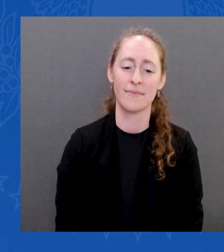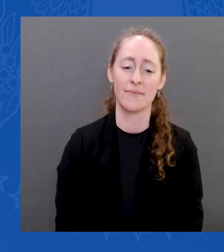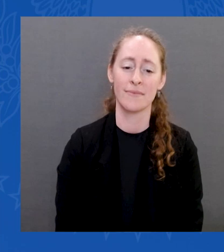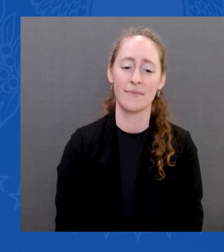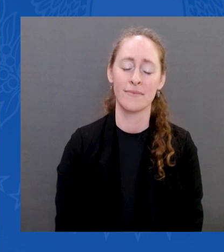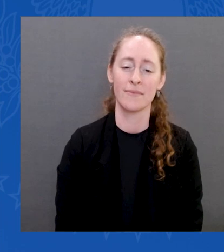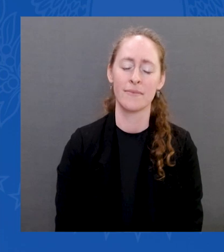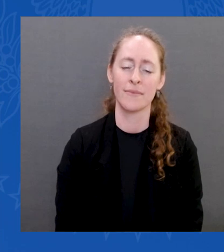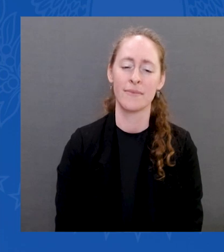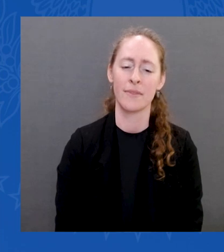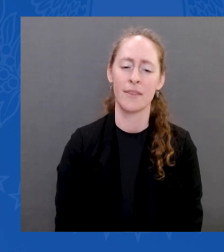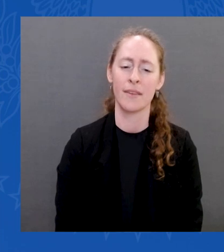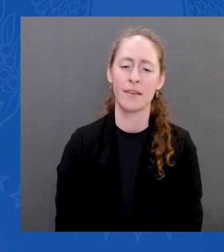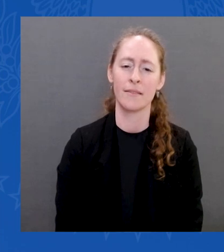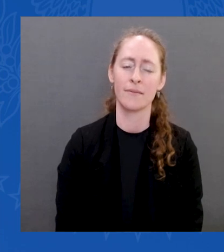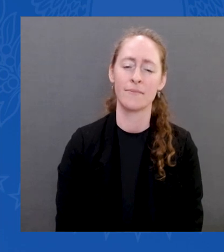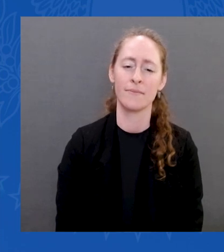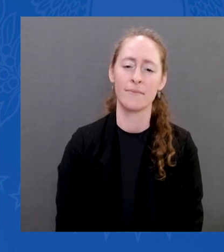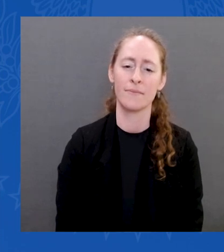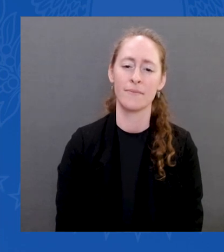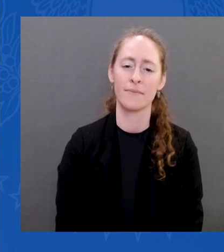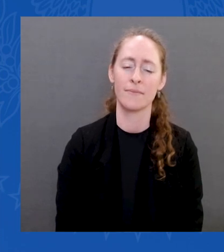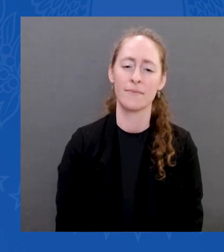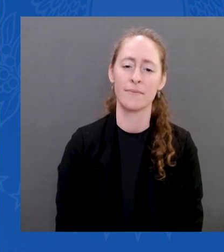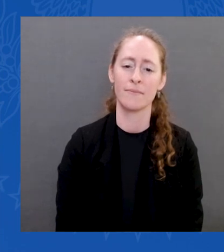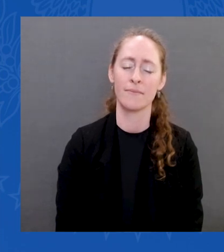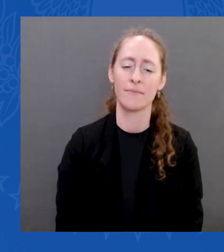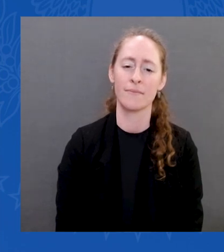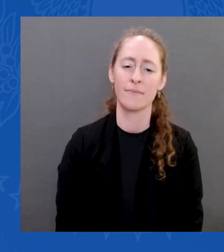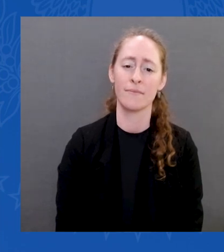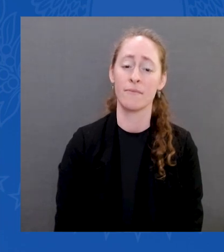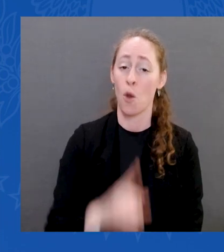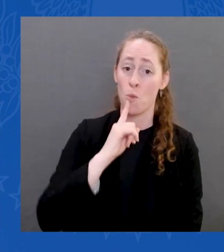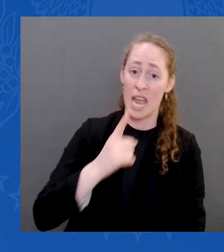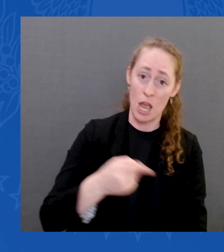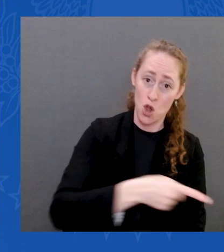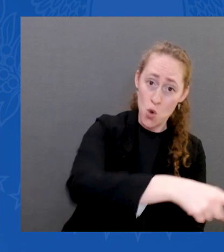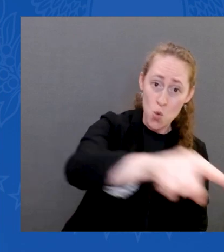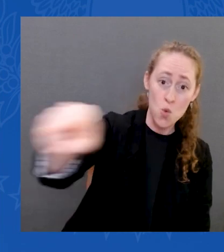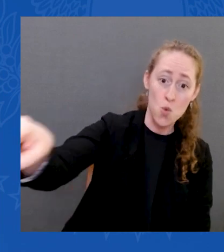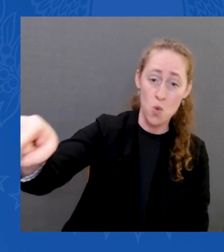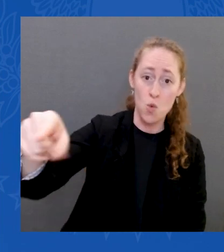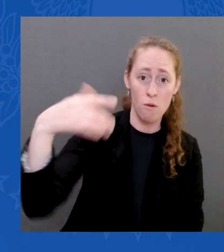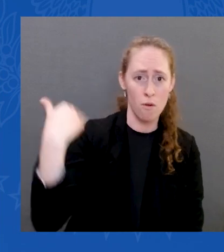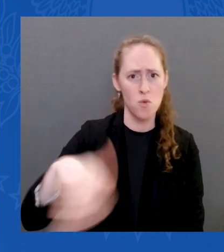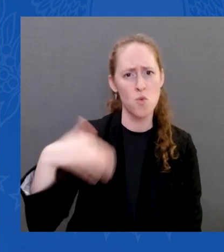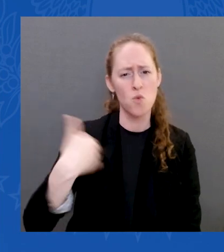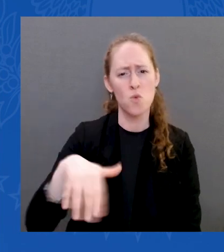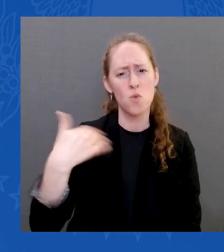You are truly, truly amazing. And I look forward to learning from you and taking this journey together.